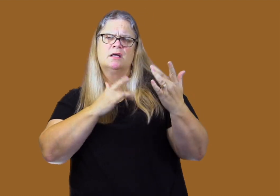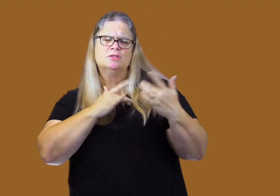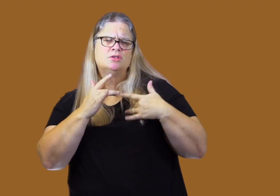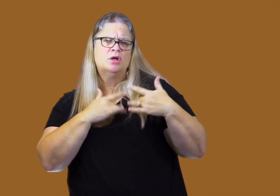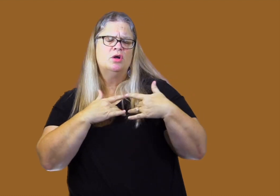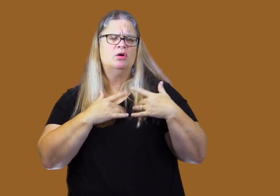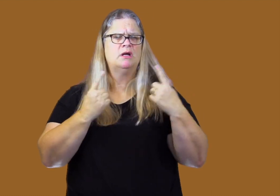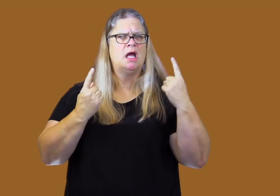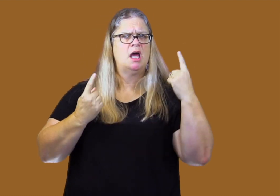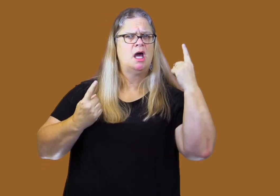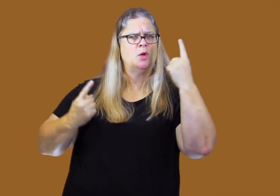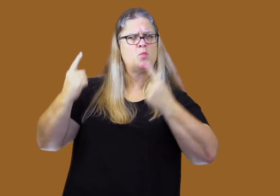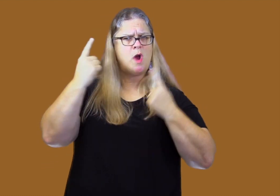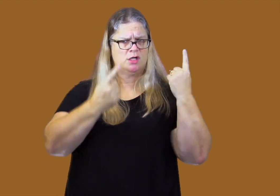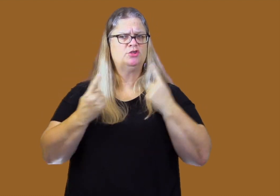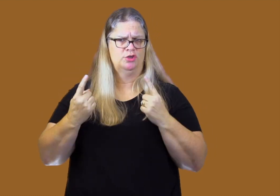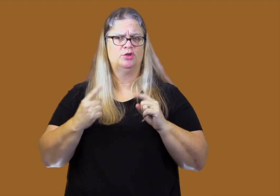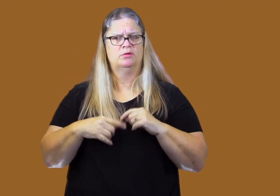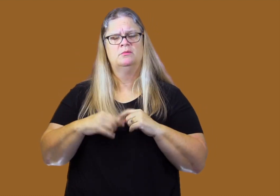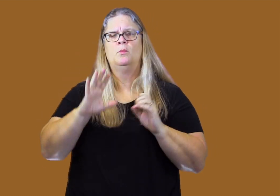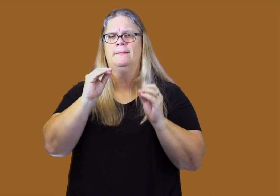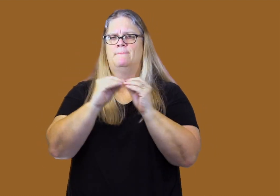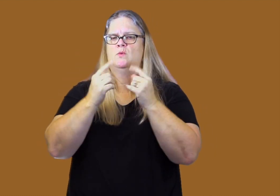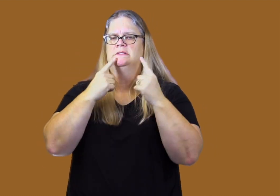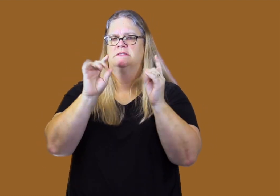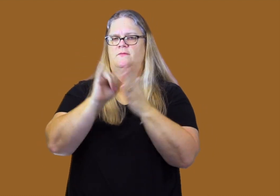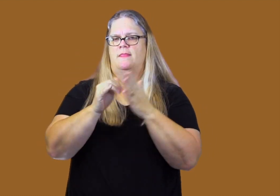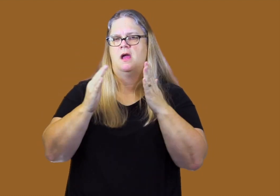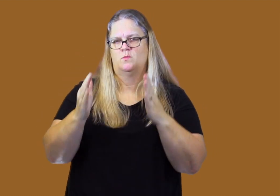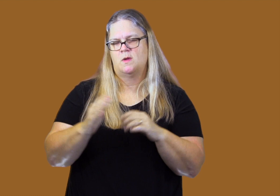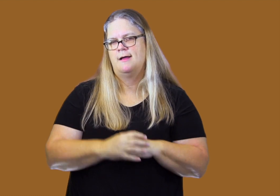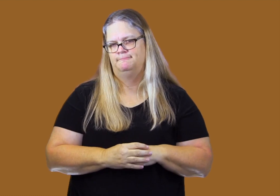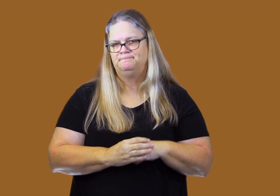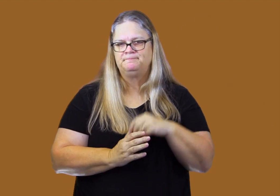concern and wonder, I find myself more successful.